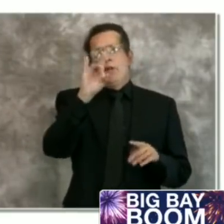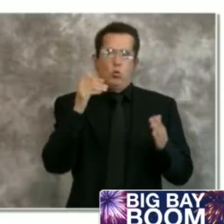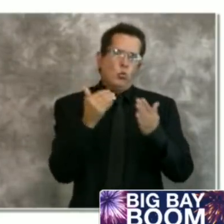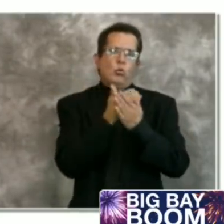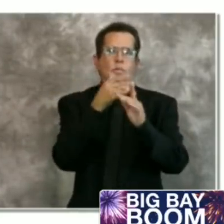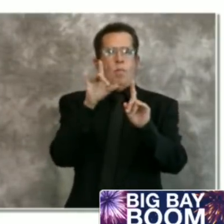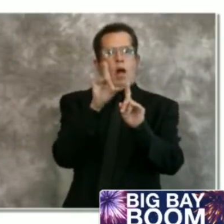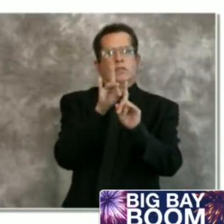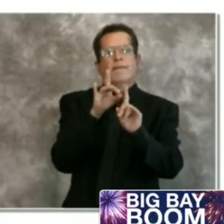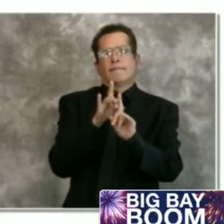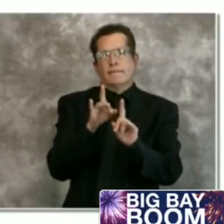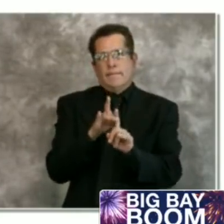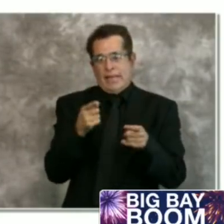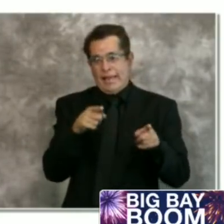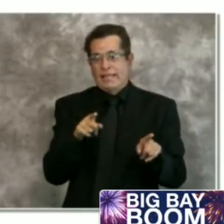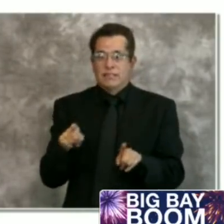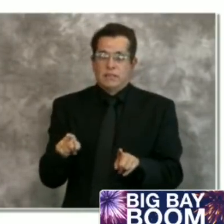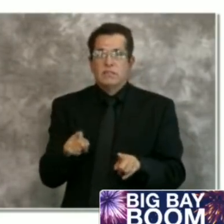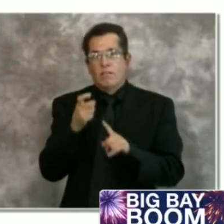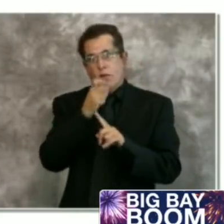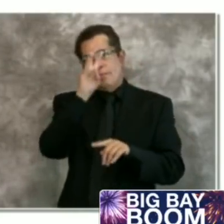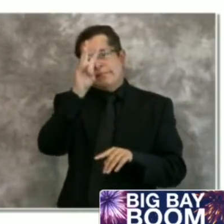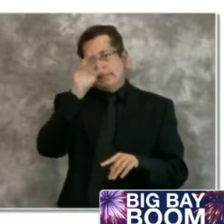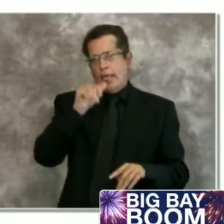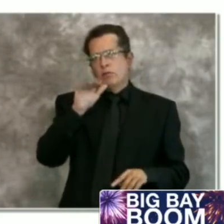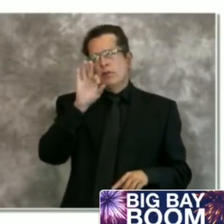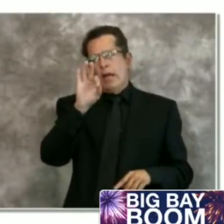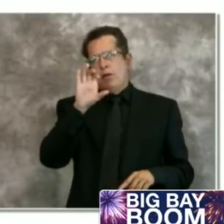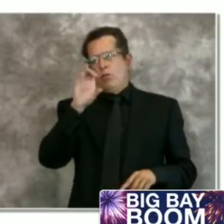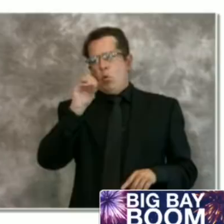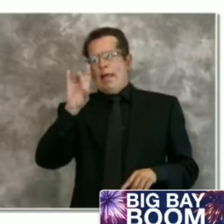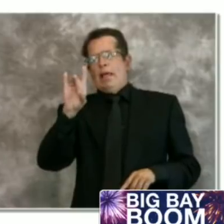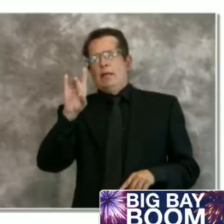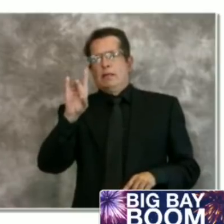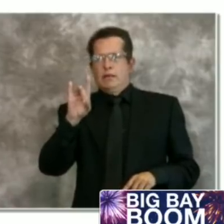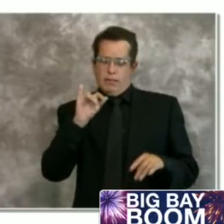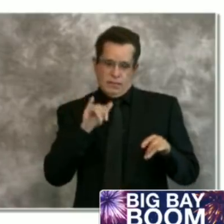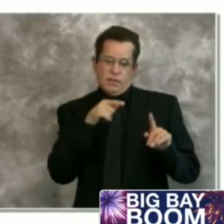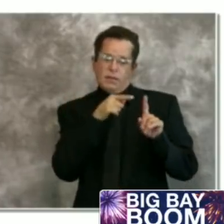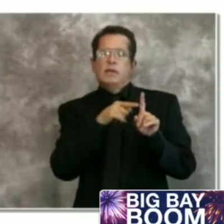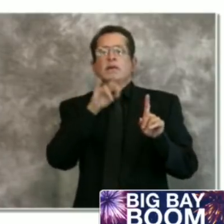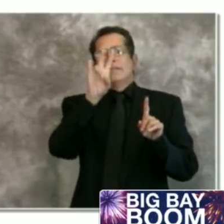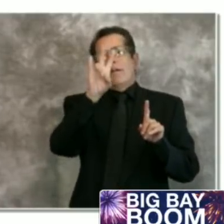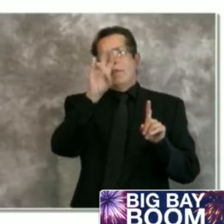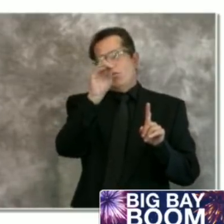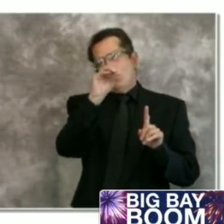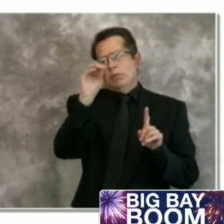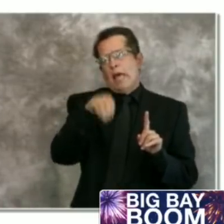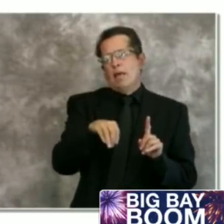PREVIOUS RECORD PART OF THAT 2 DAYS BEFORE THAT. SO AGAIN 498